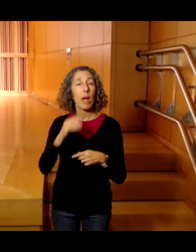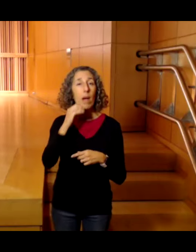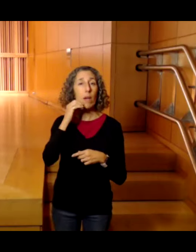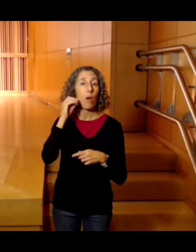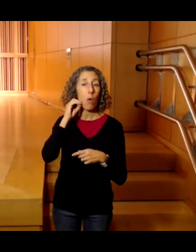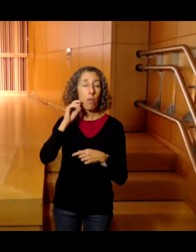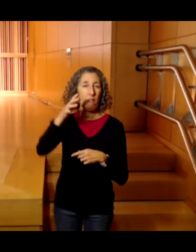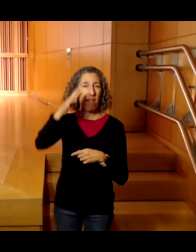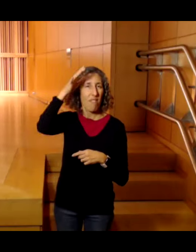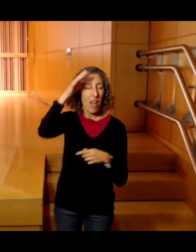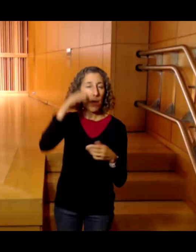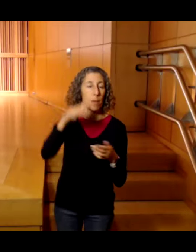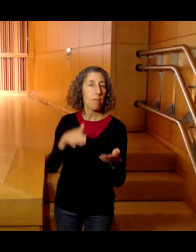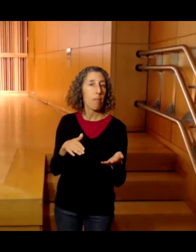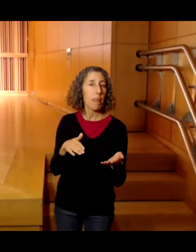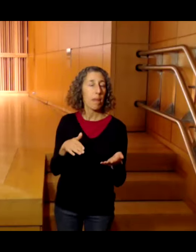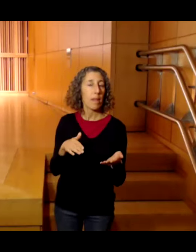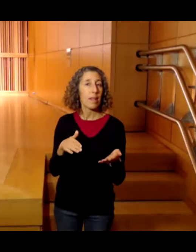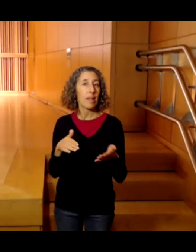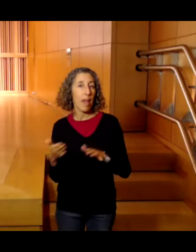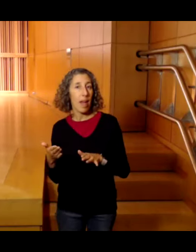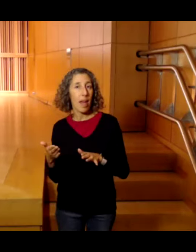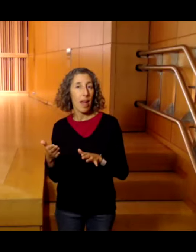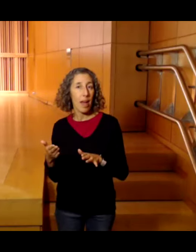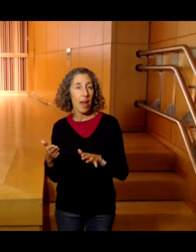who had died just before the famed Harlem Riot of August 1943.